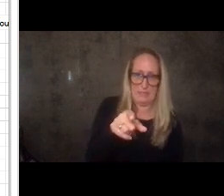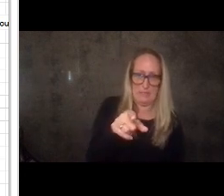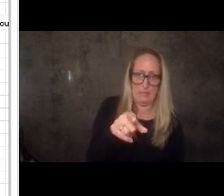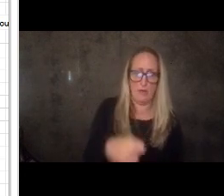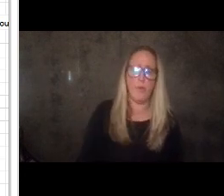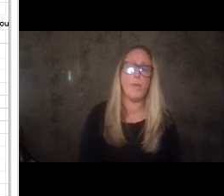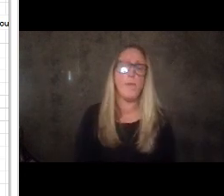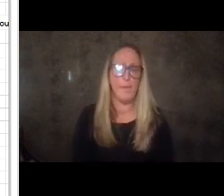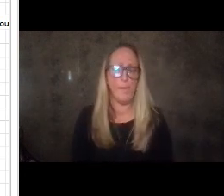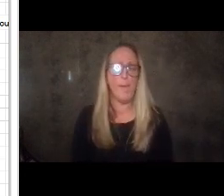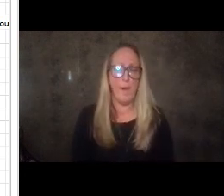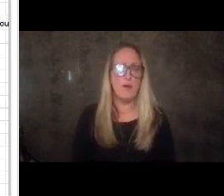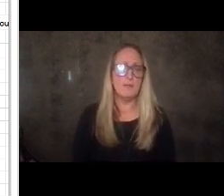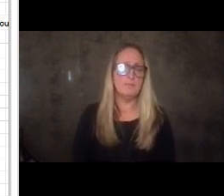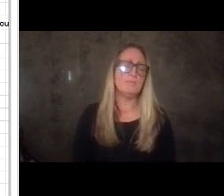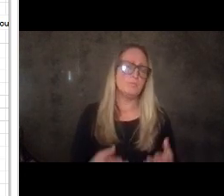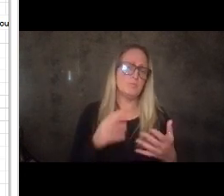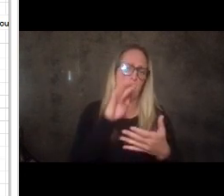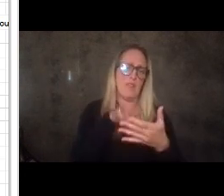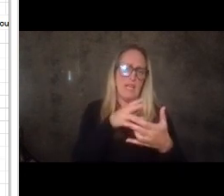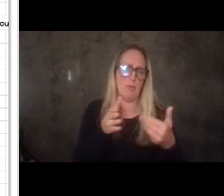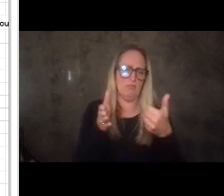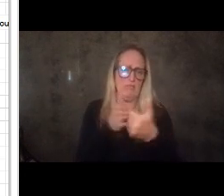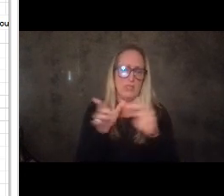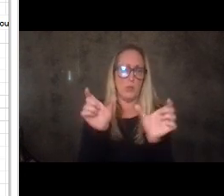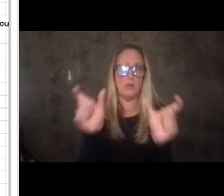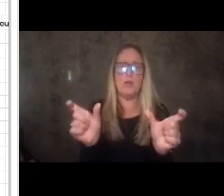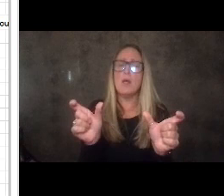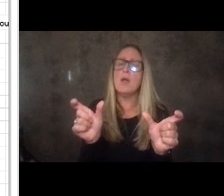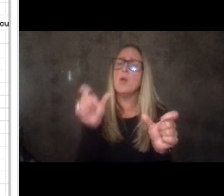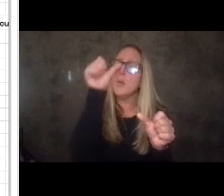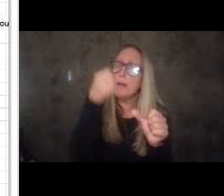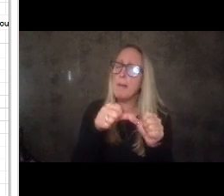chart based off of the table right next to it. You do want to keep in mind this is an image as